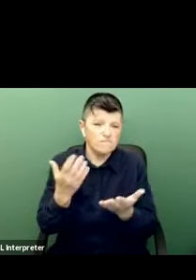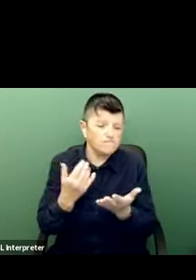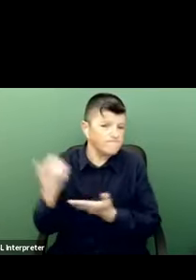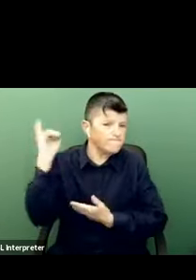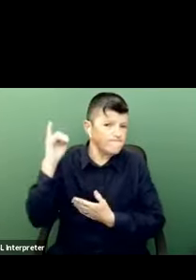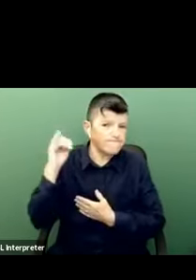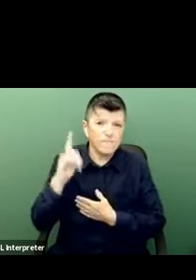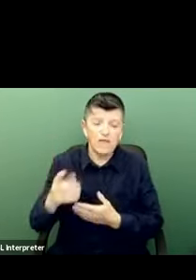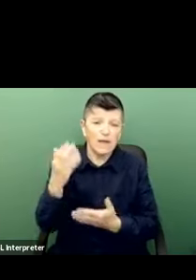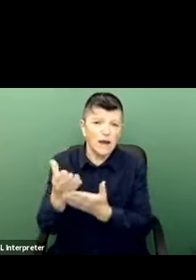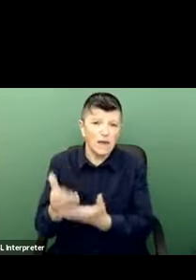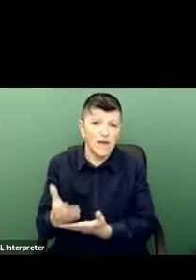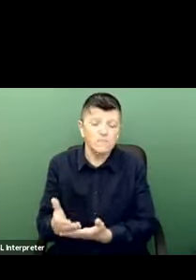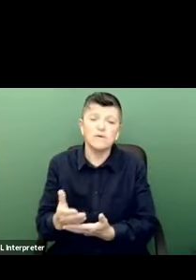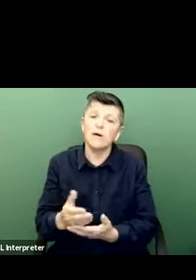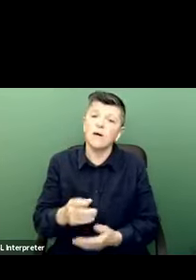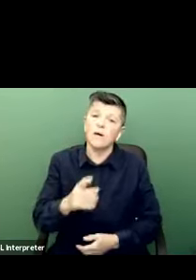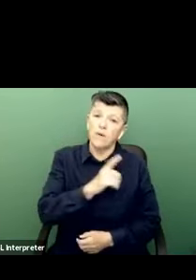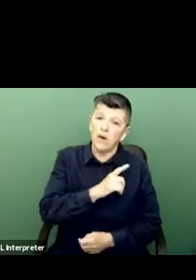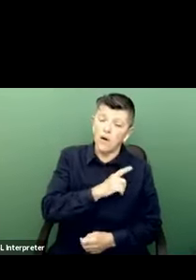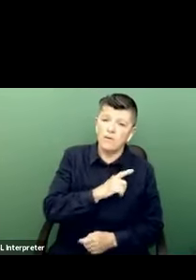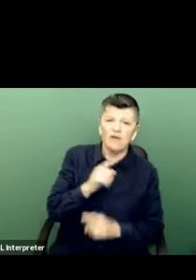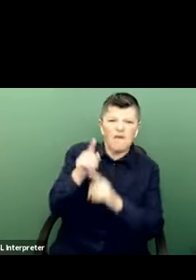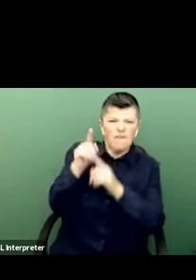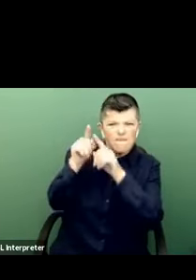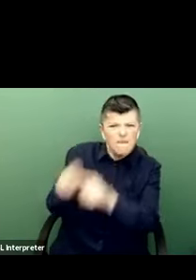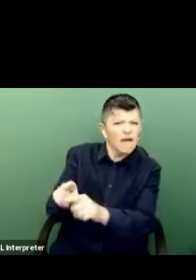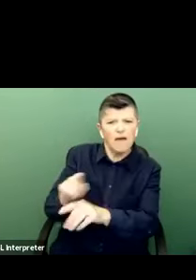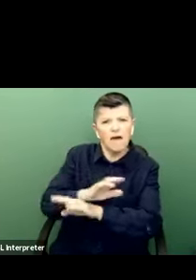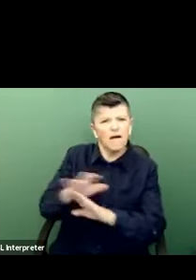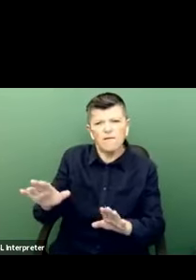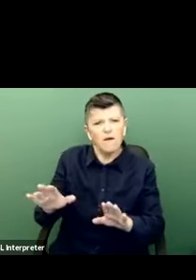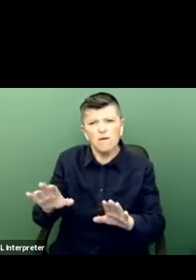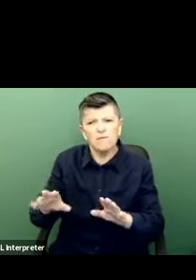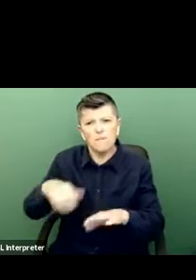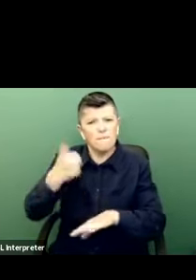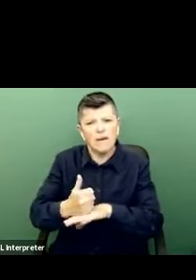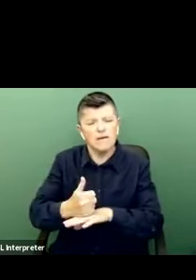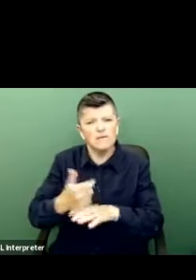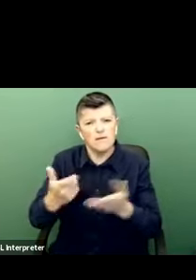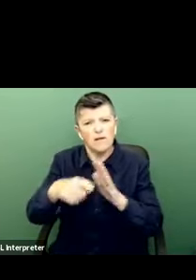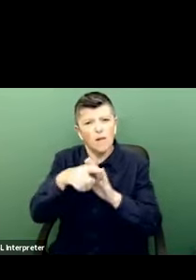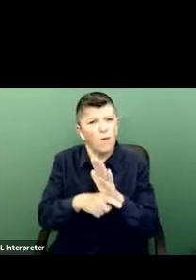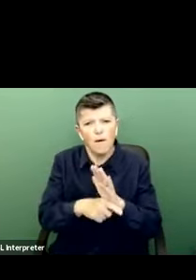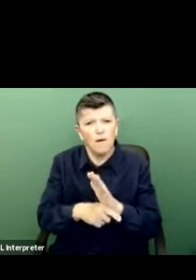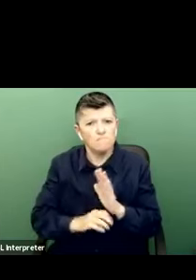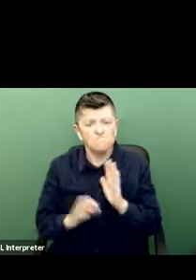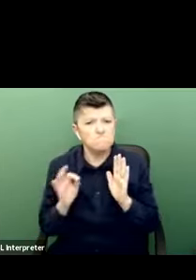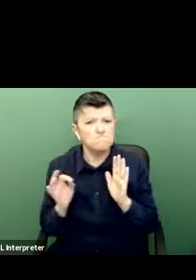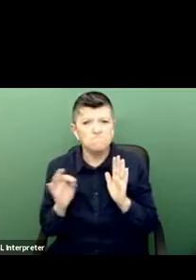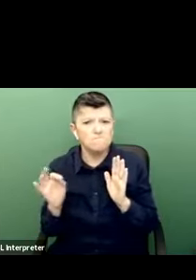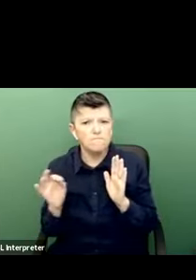women free and equal in life. Using the words men here to cover women too in terms of the 1790